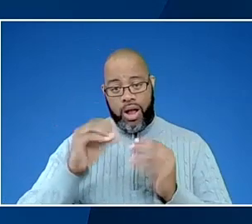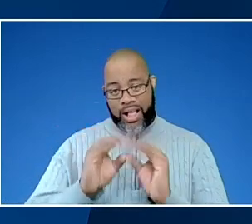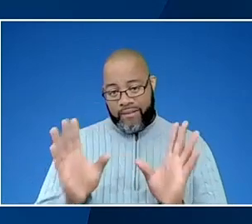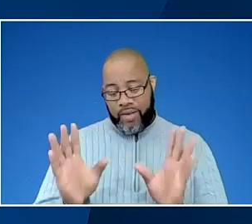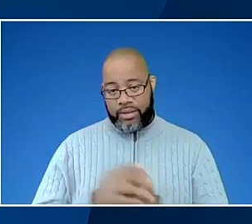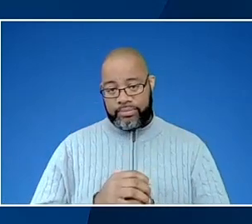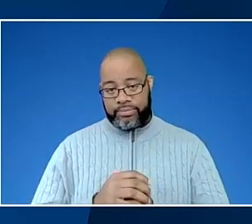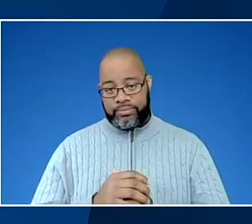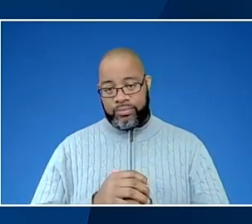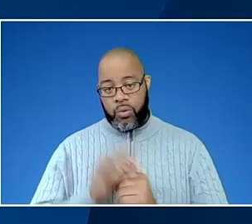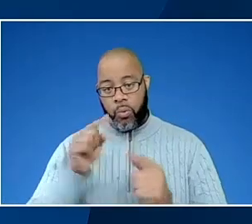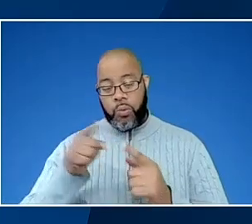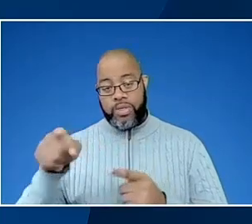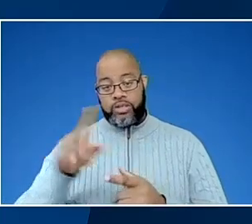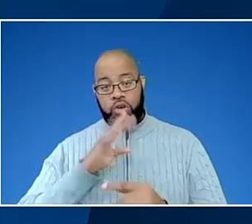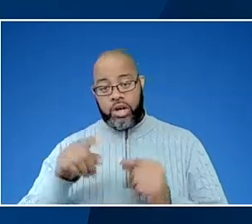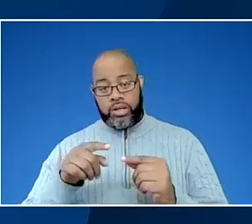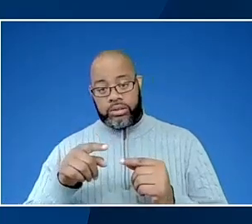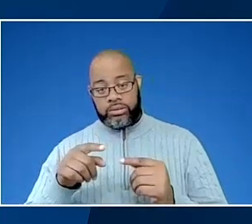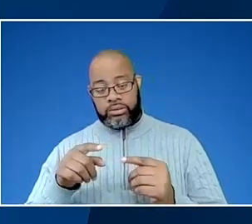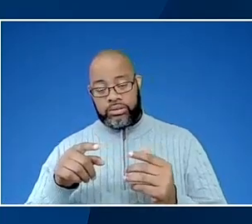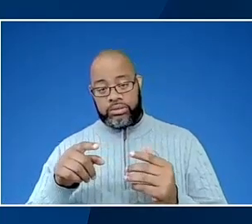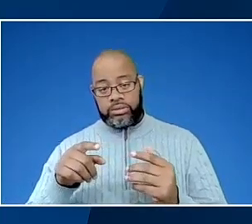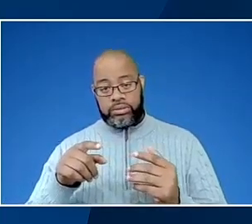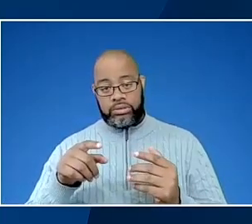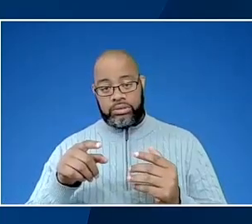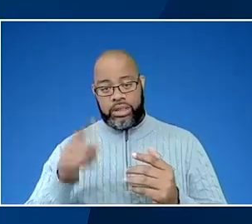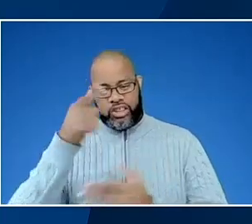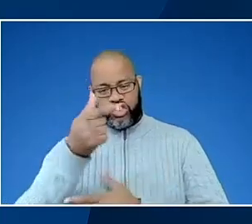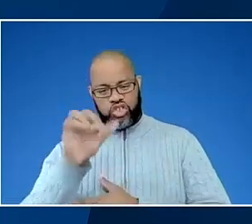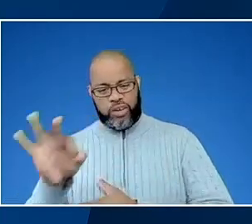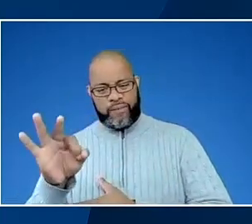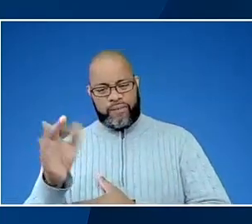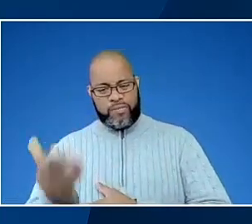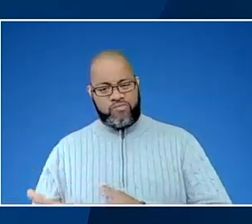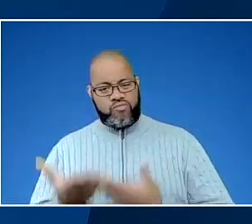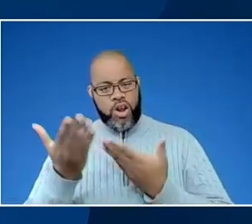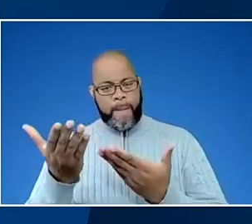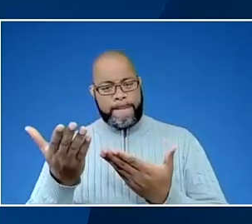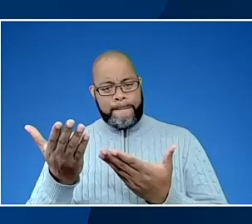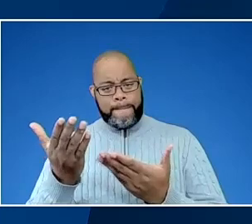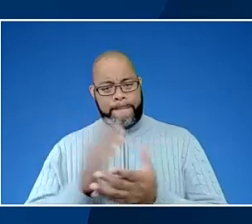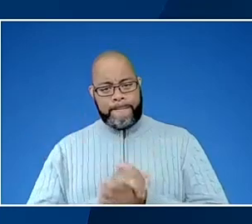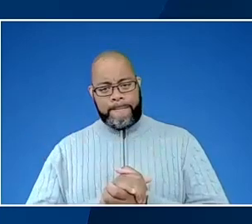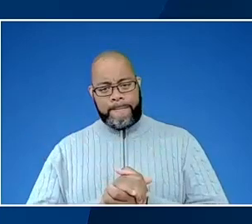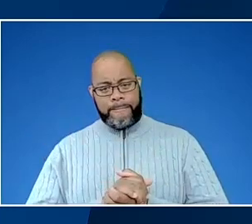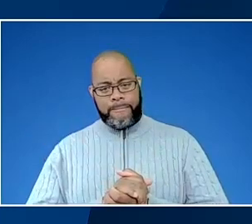Whenever they were talking I think it was Geof had brought up about the- on the